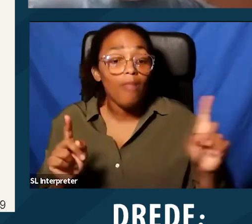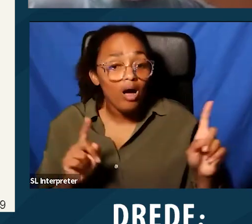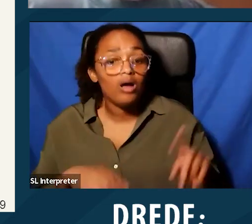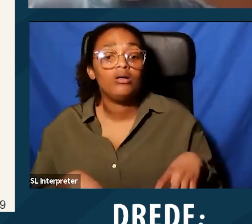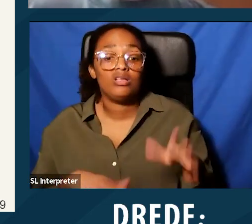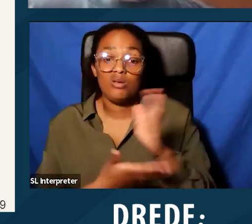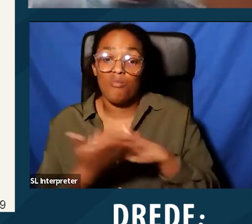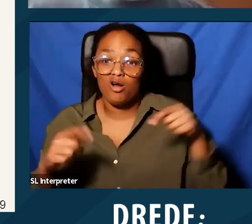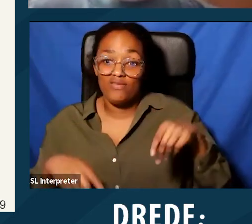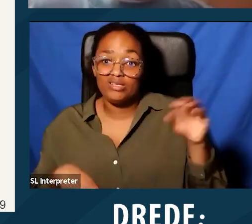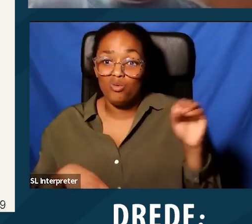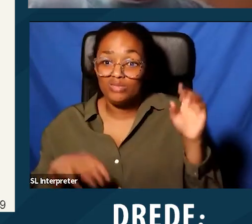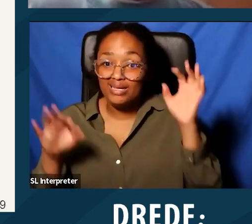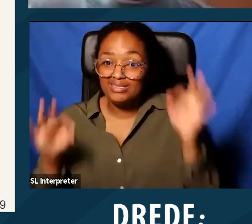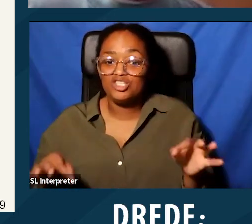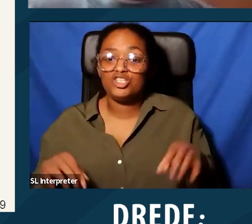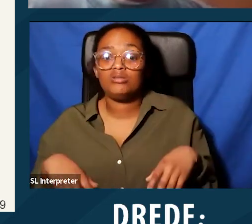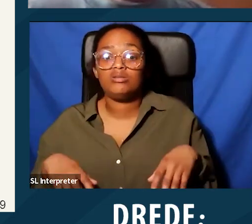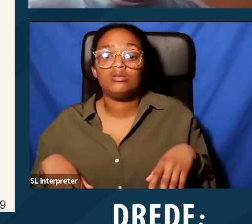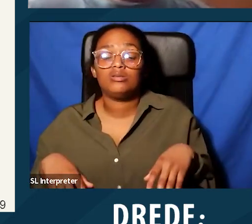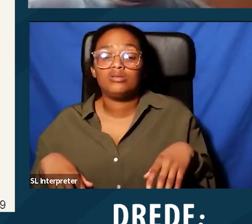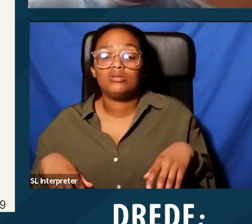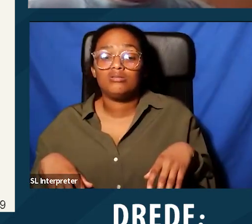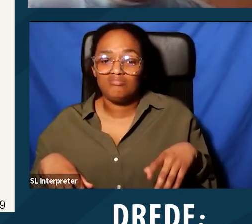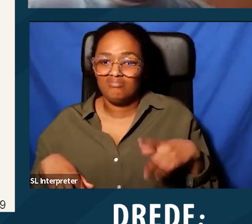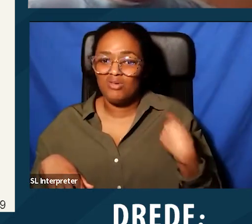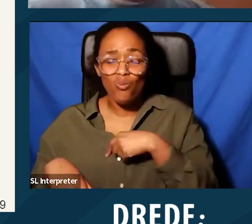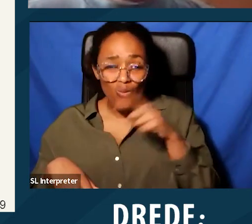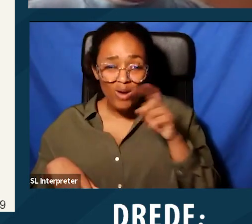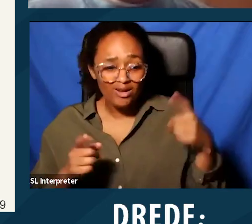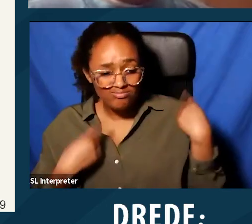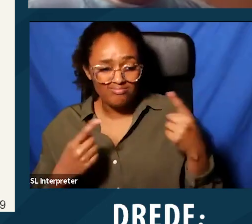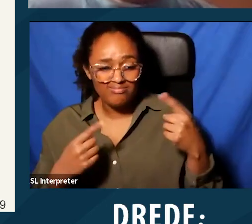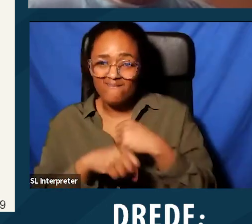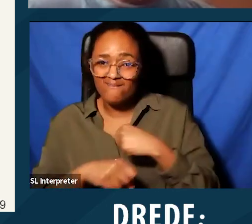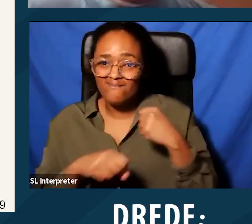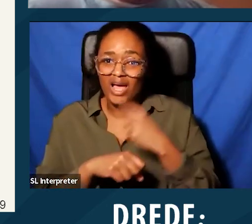we're talking about is that we had to fight for these rights. And we had to uncover the